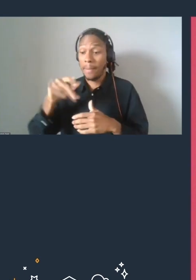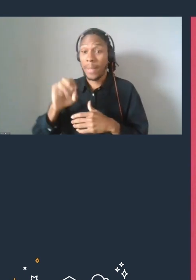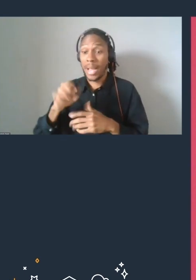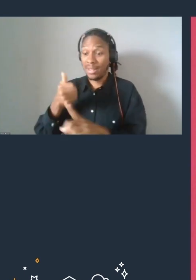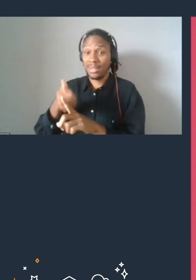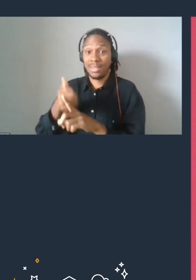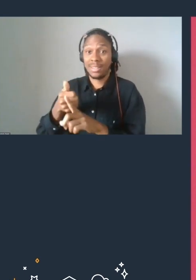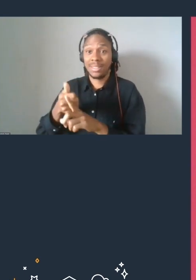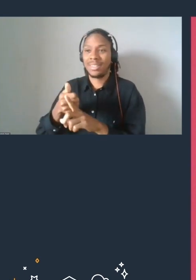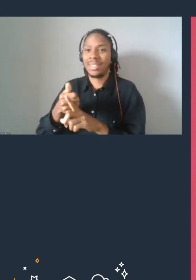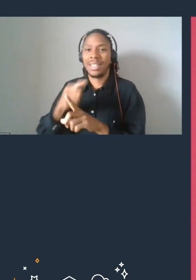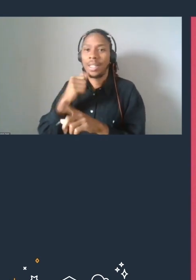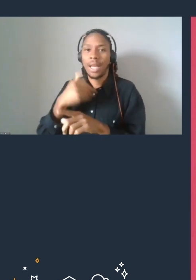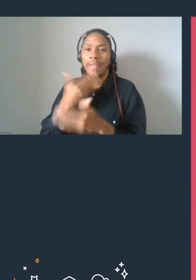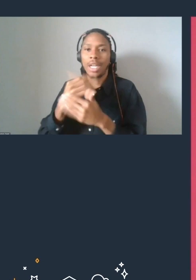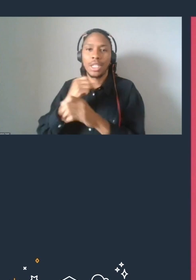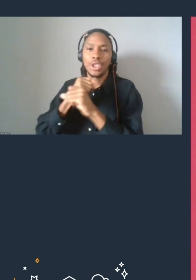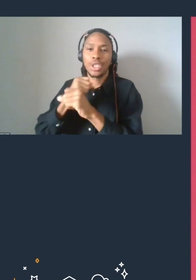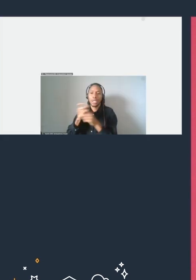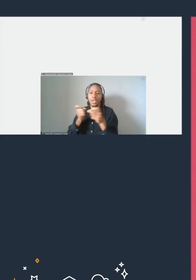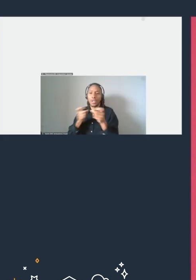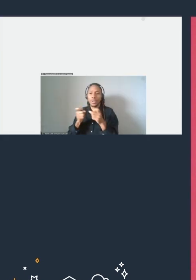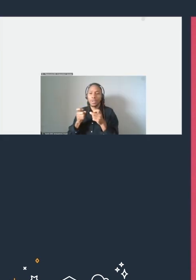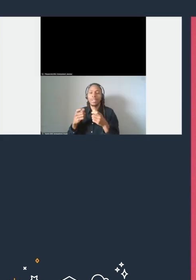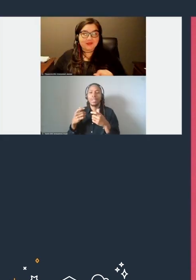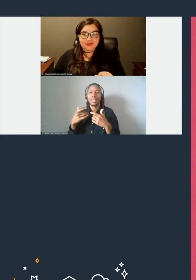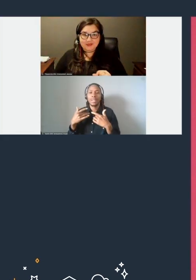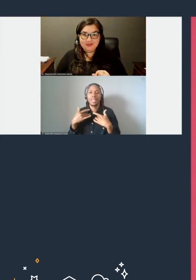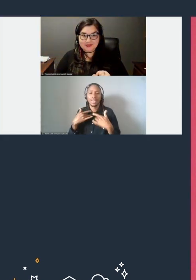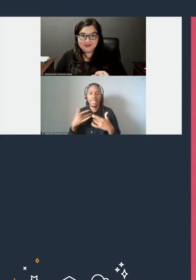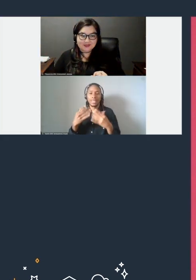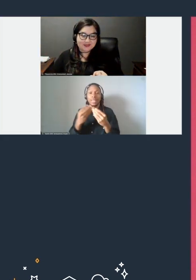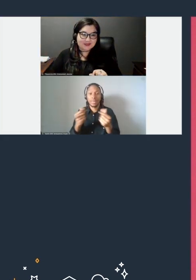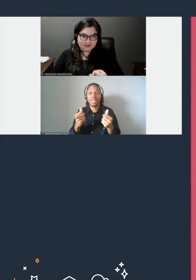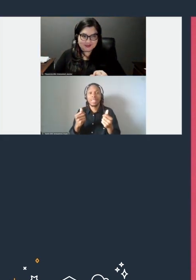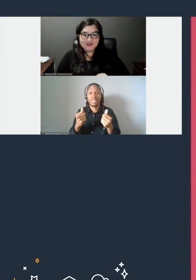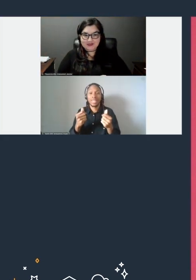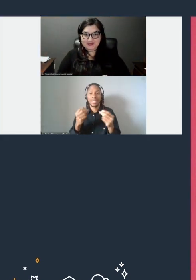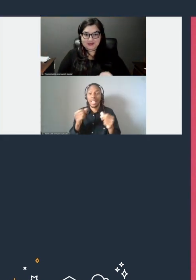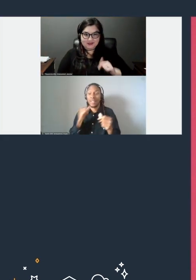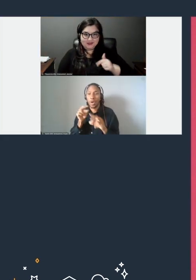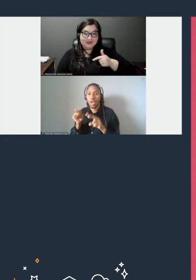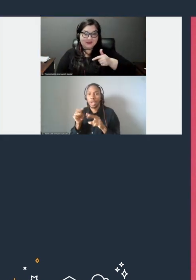very good security controls, tends to disappear very quickly if people aren't watching it very closely.